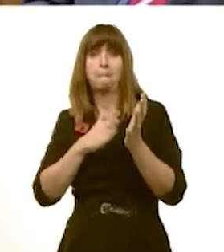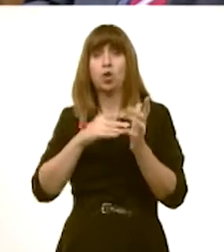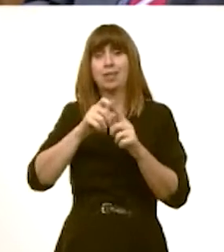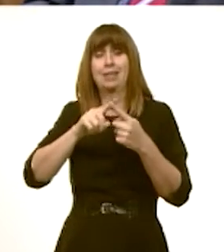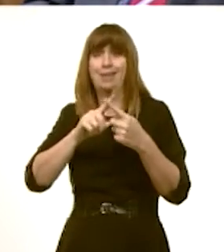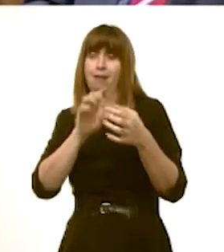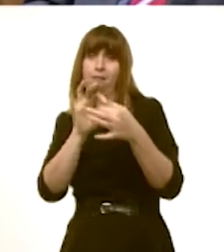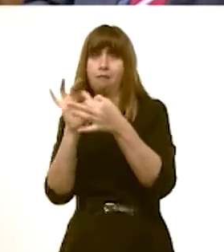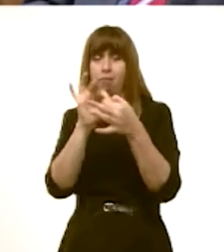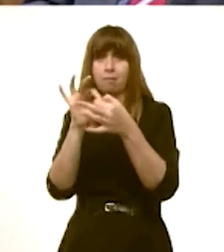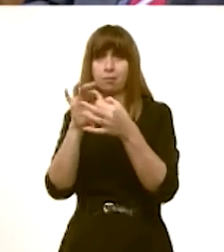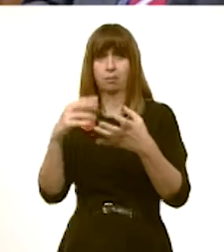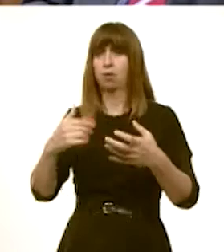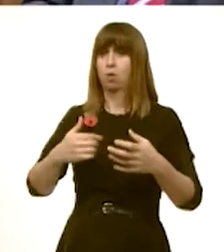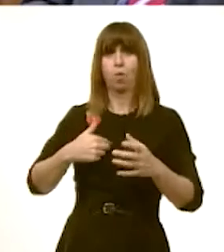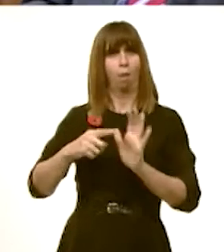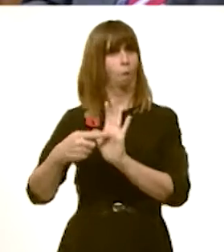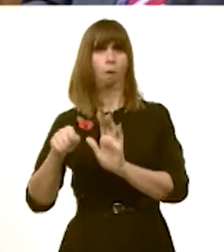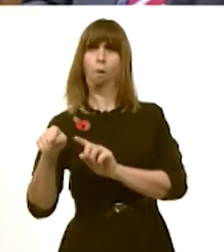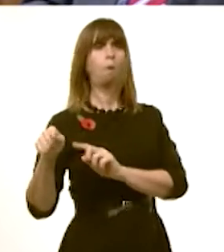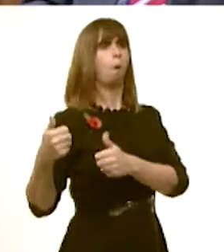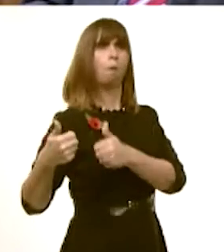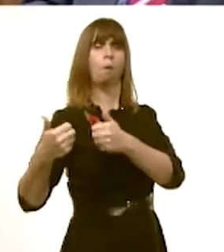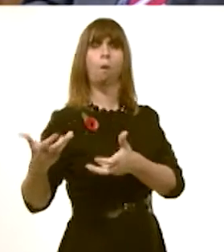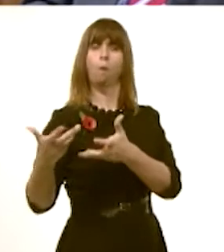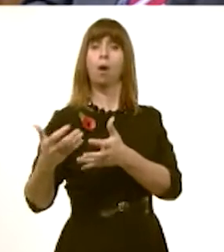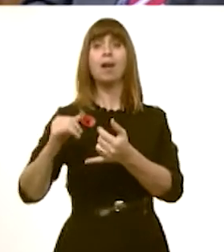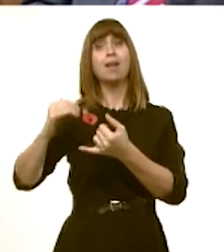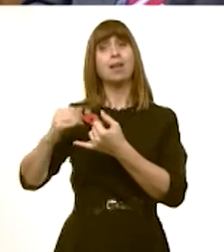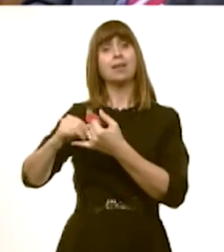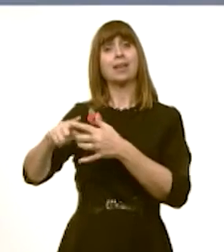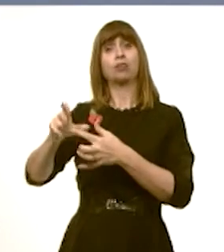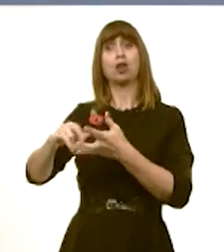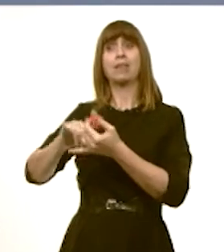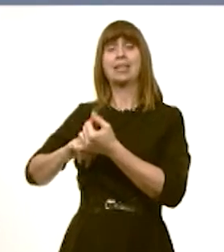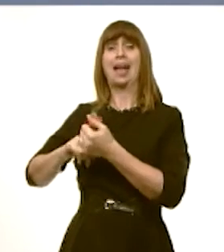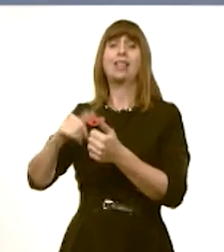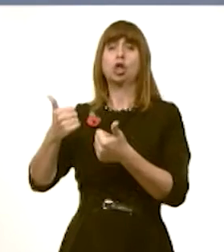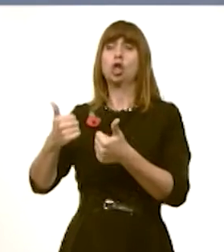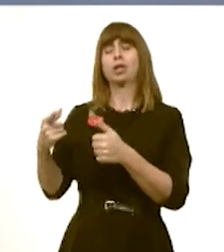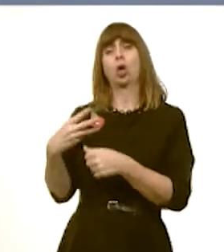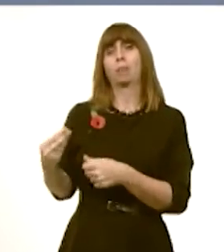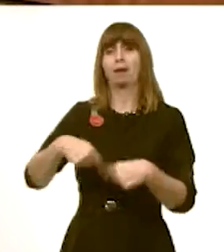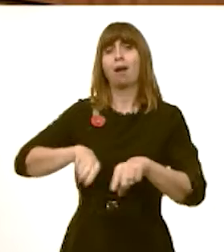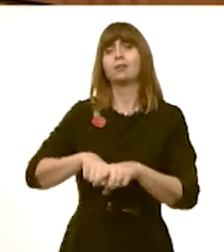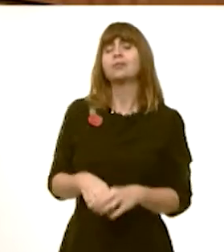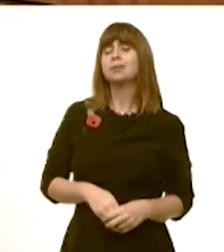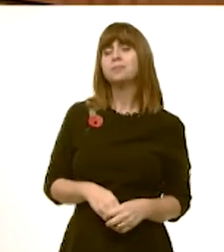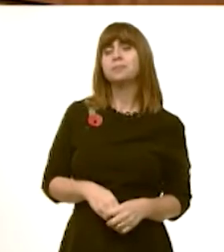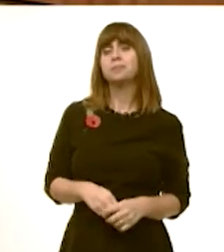We are promoting, and it's good to see the Secretary of State coming in behind us.